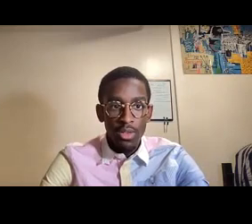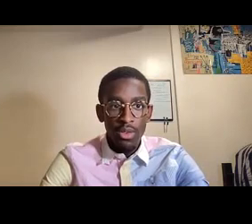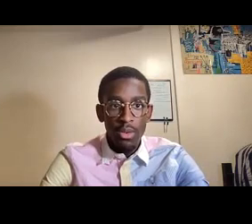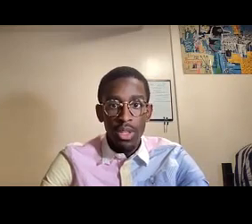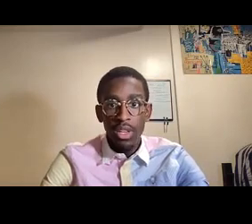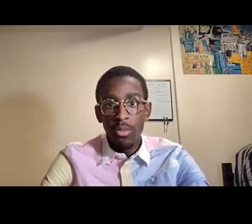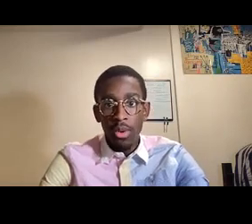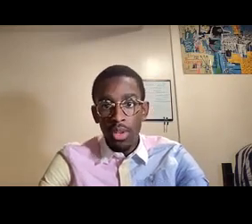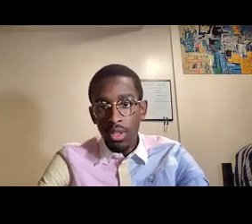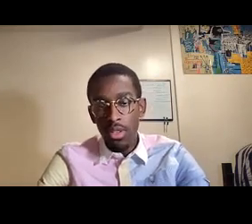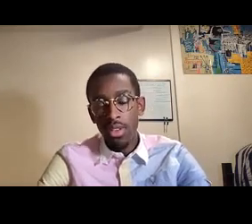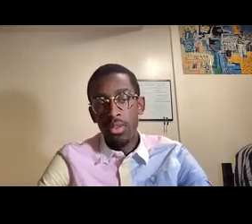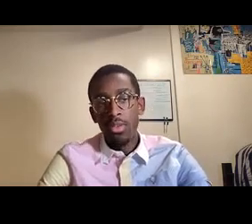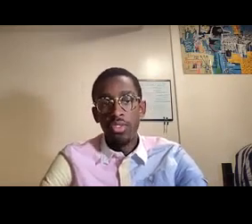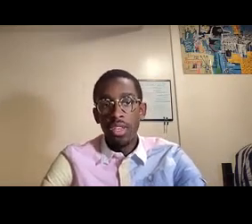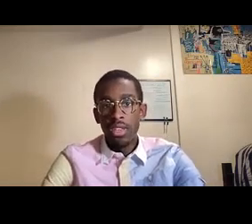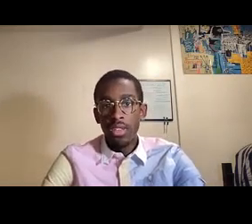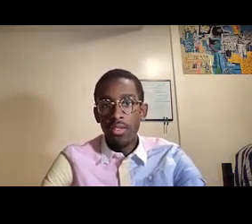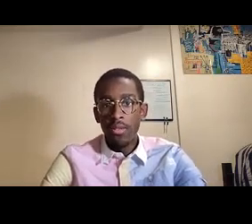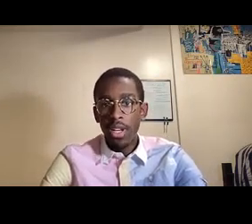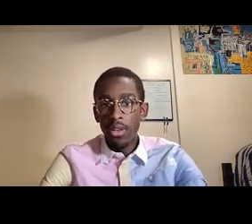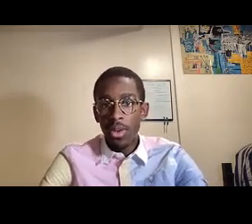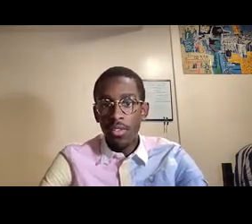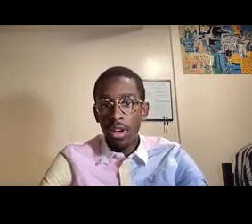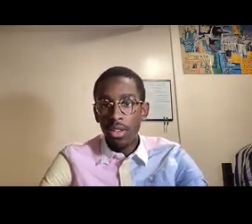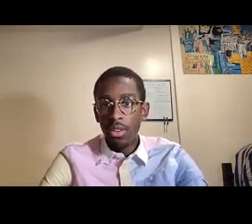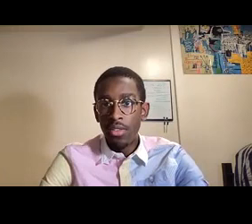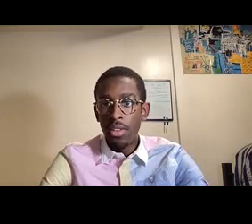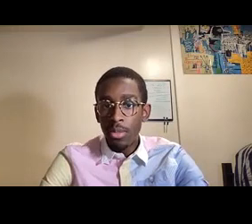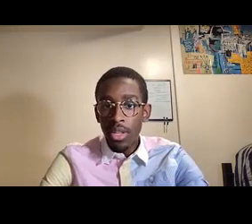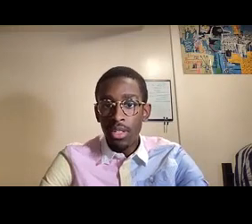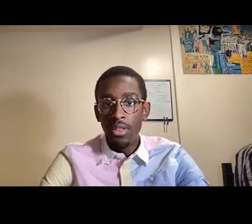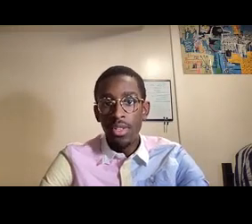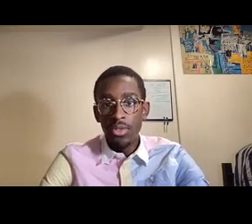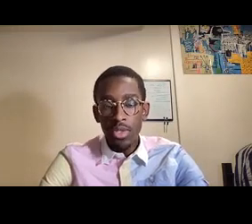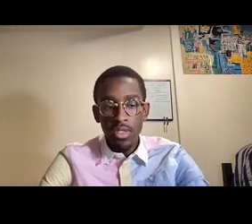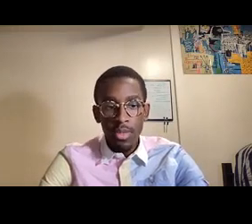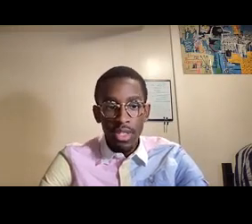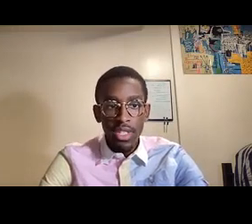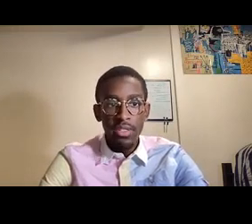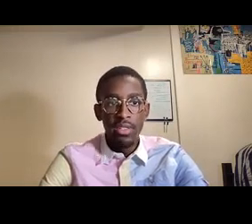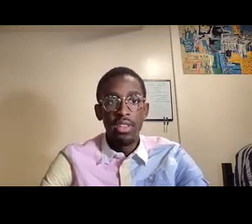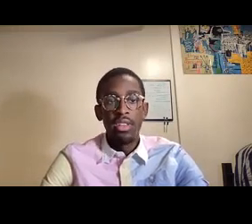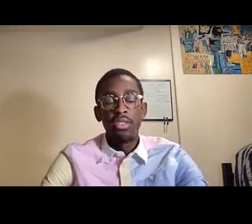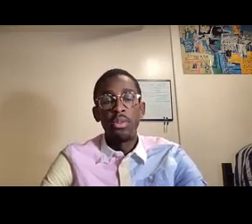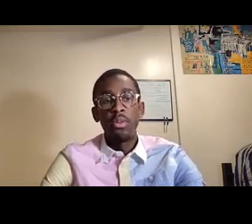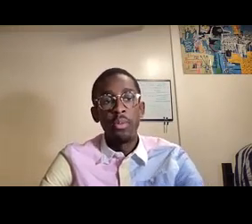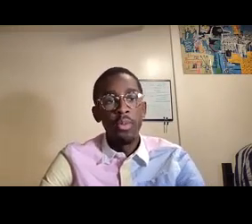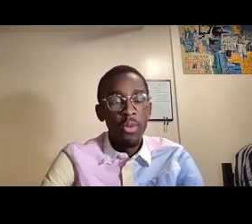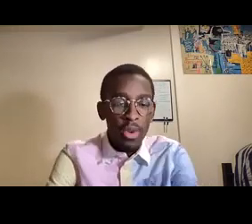to the next point, which is finding ways to honor and celebrate individuals with disabilities. So one